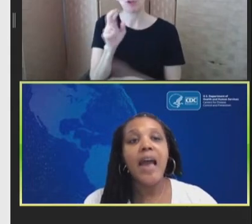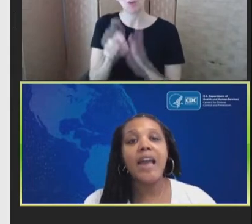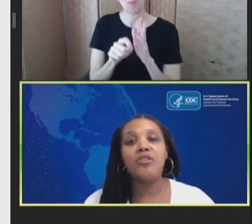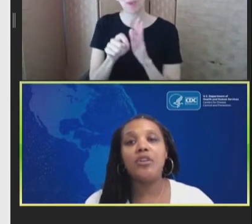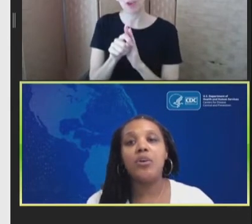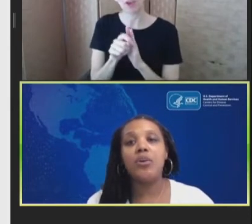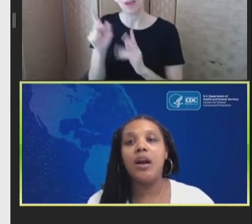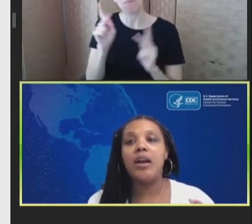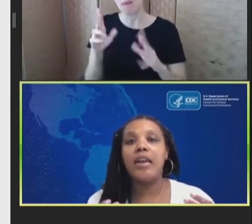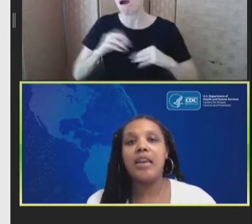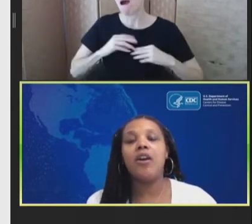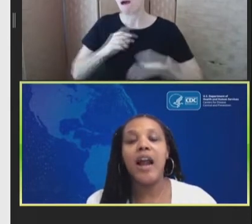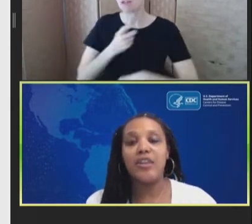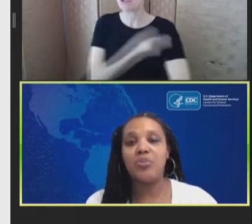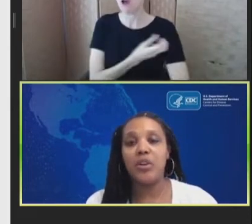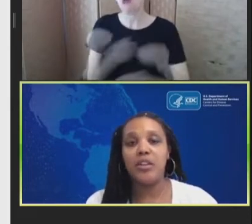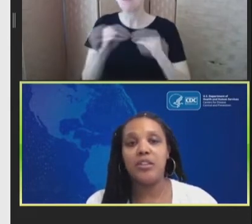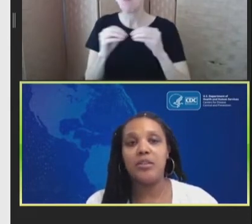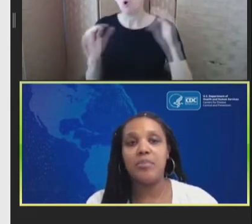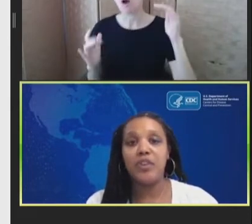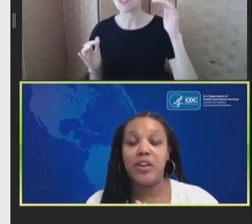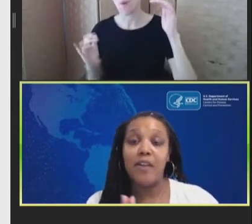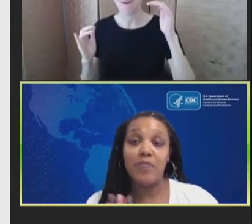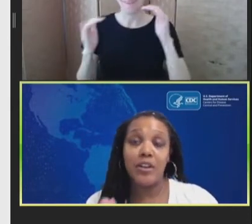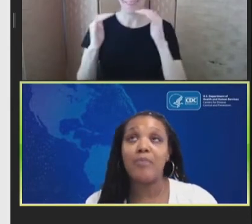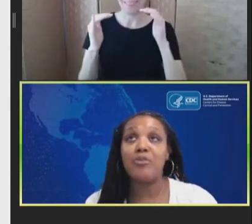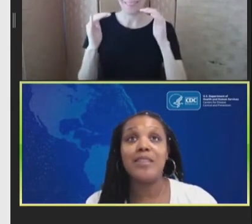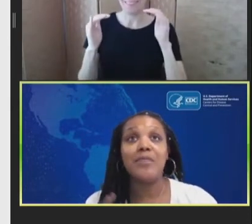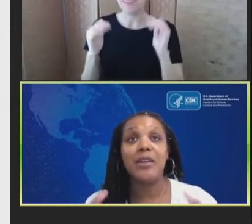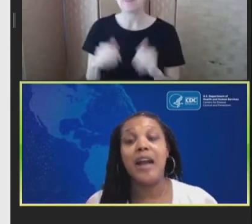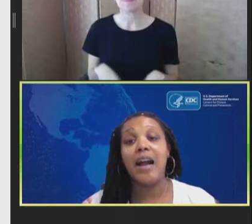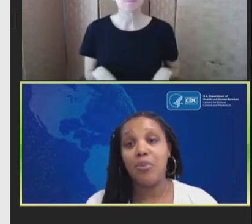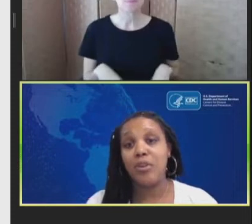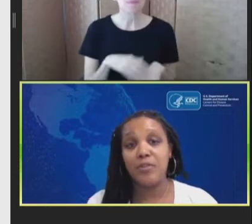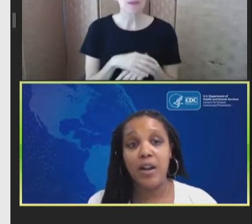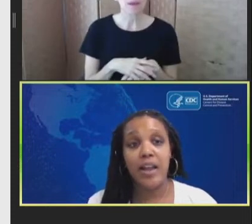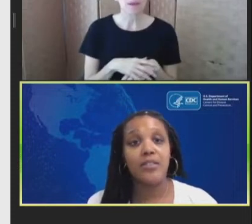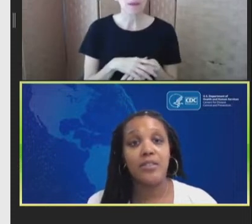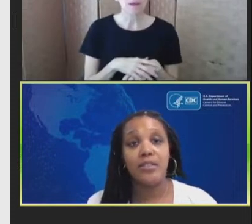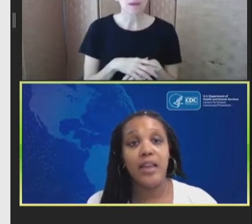And so here, I just wanted to make sure after capturing the very high points of our analysis,